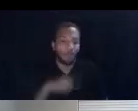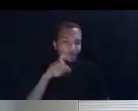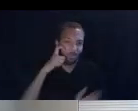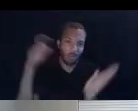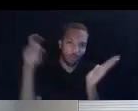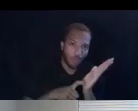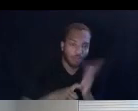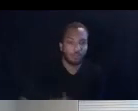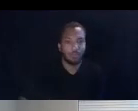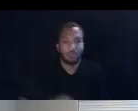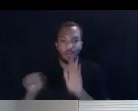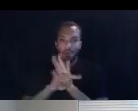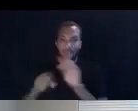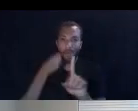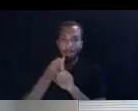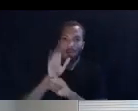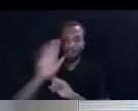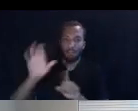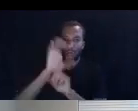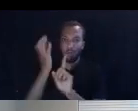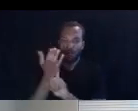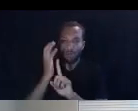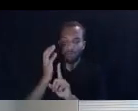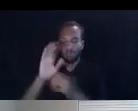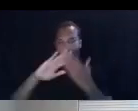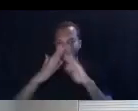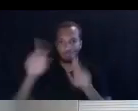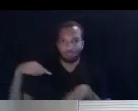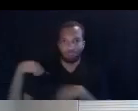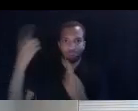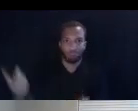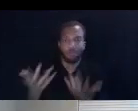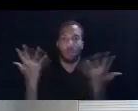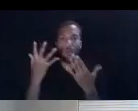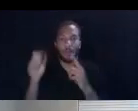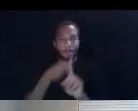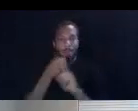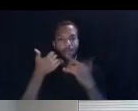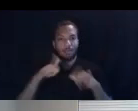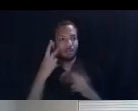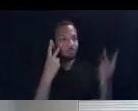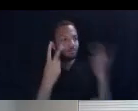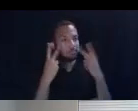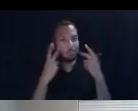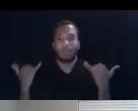and legacy of that violence throughout the generations and the resulting impact that can still be felt and witnessed today in our region and beyond.